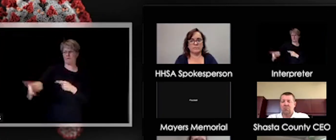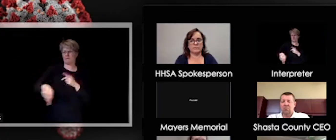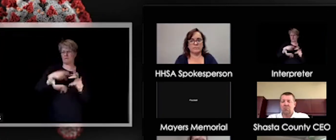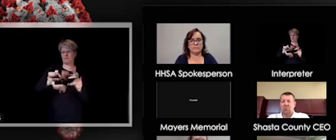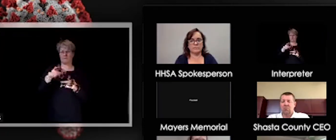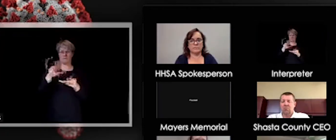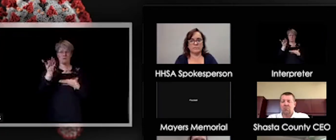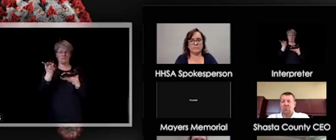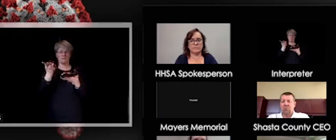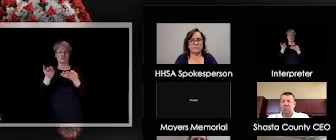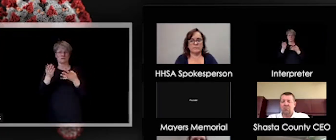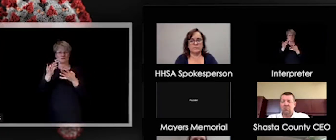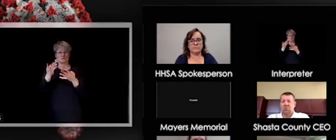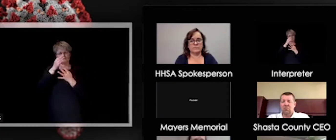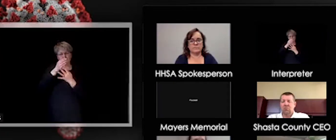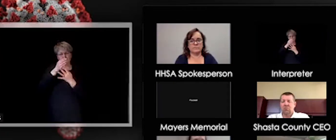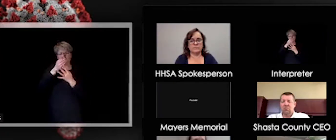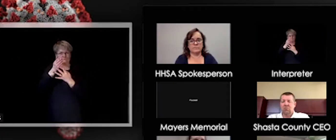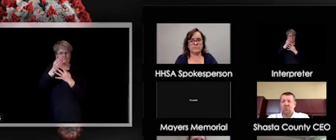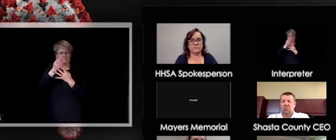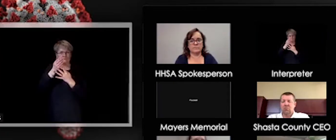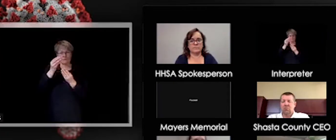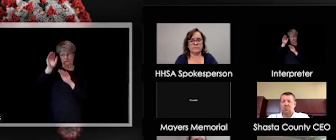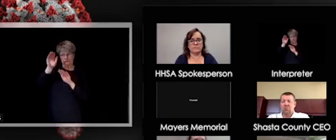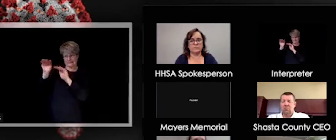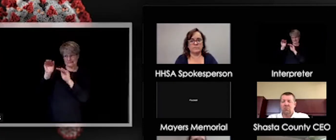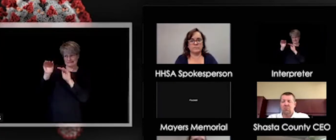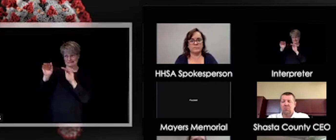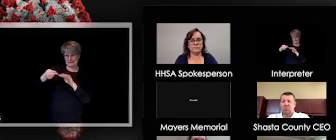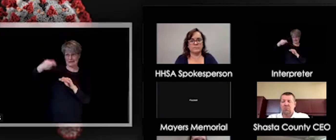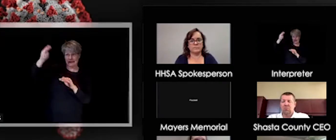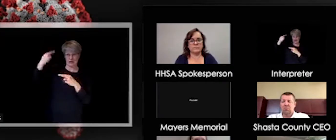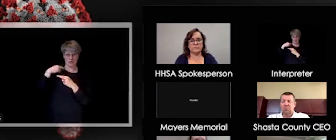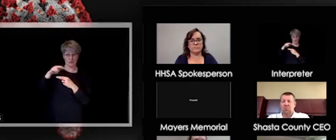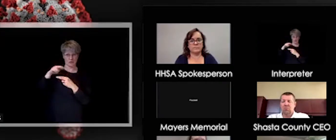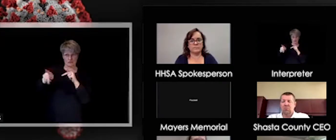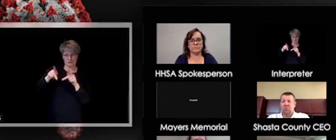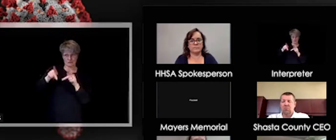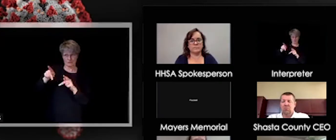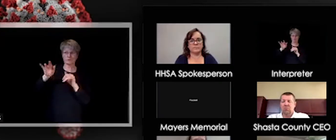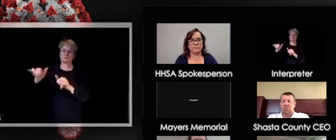just a reminder to high risk populations to stay home, because it’s not safe for them